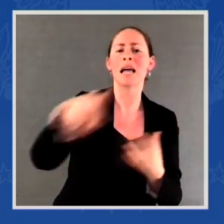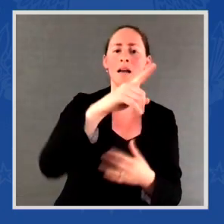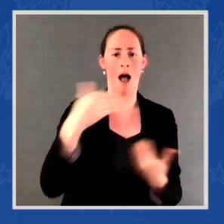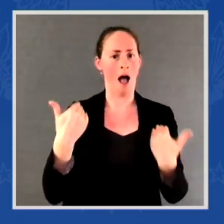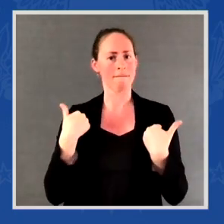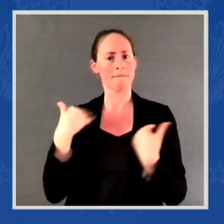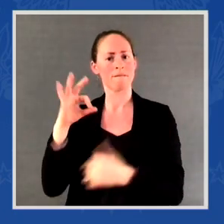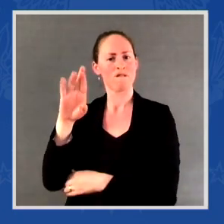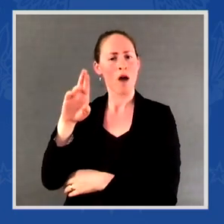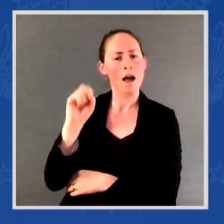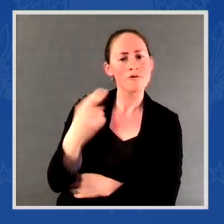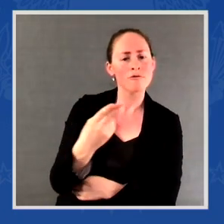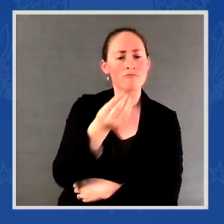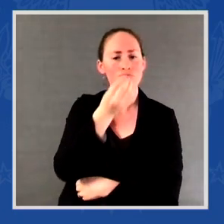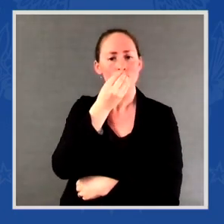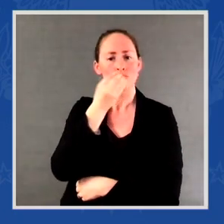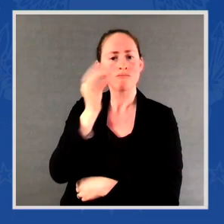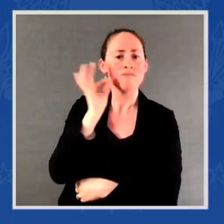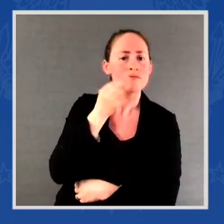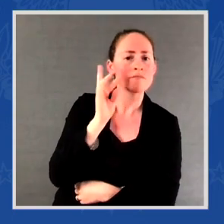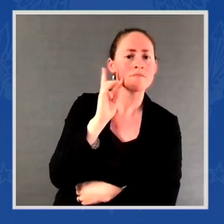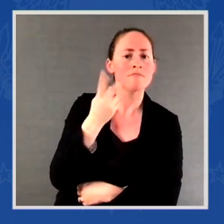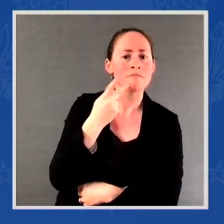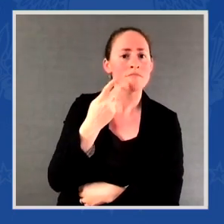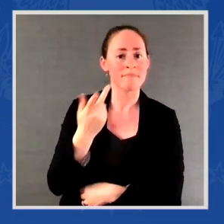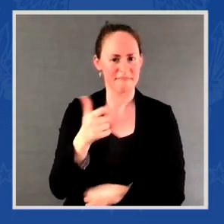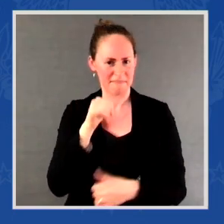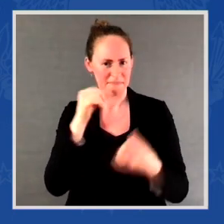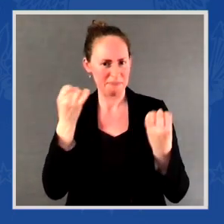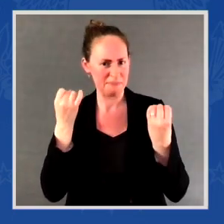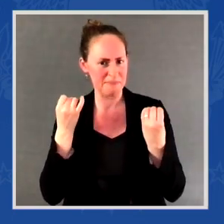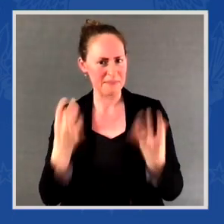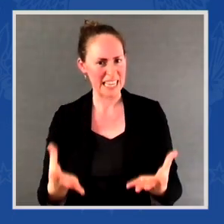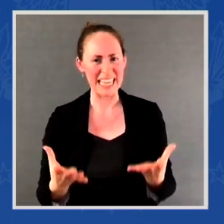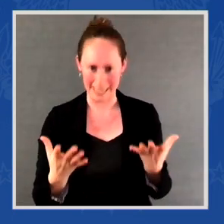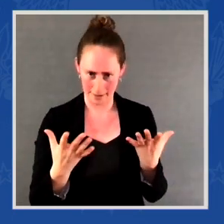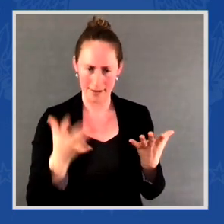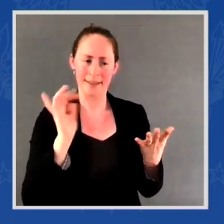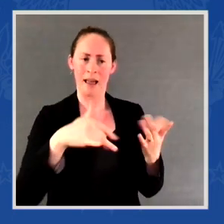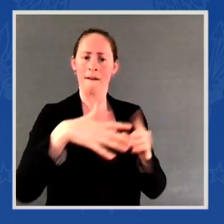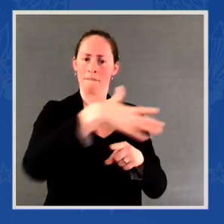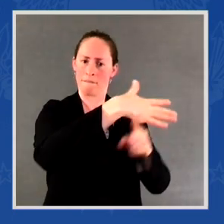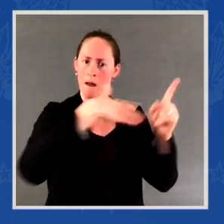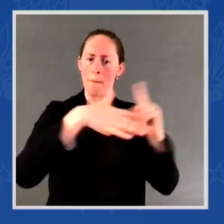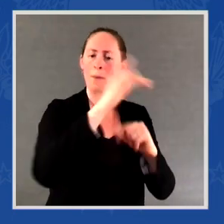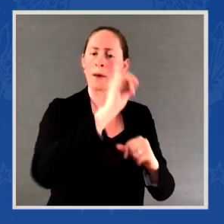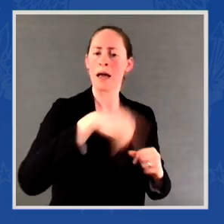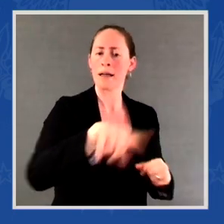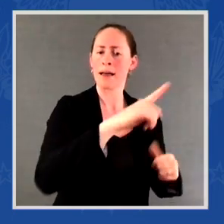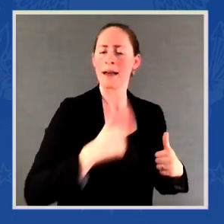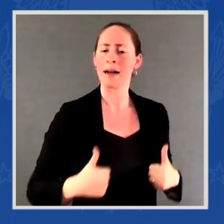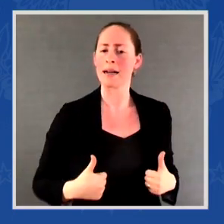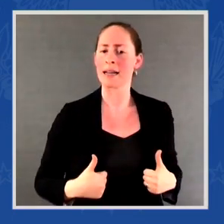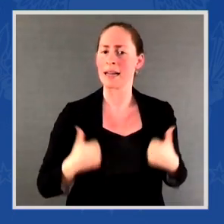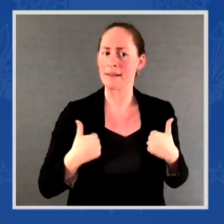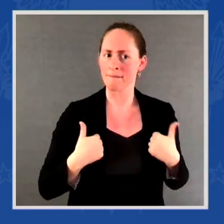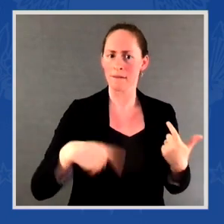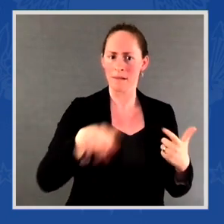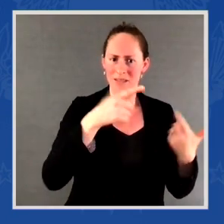It matters. The health condition a person enters this fight over makes a big difference as to what,